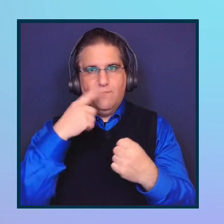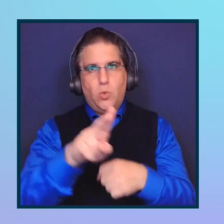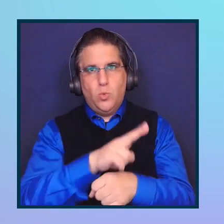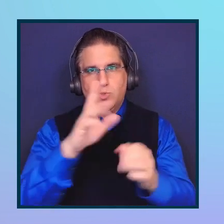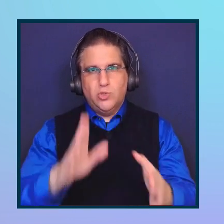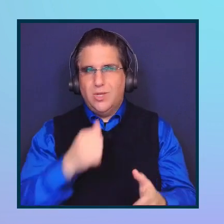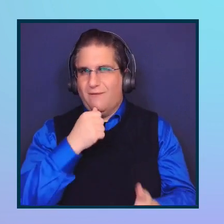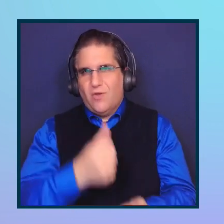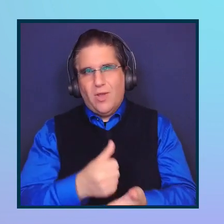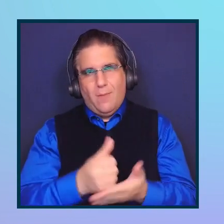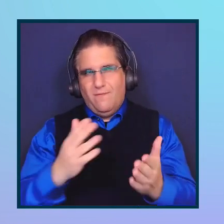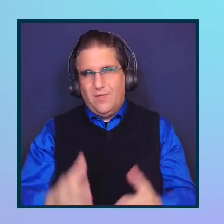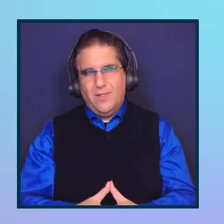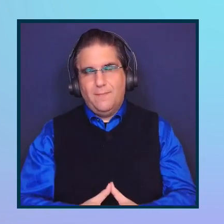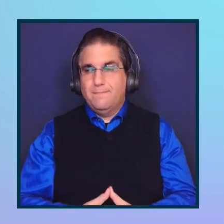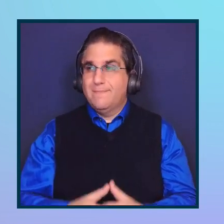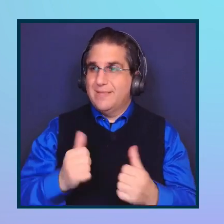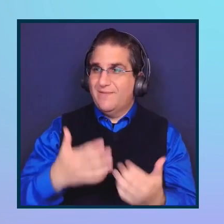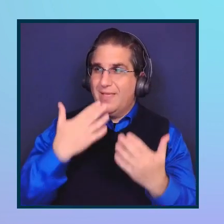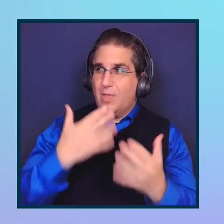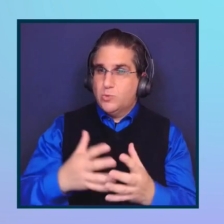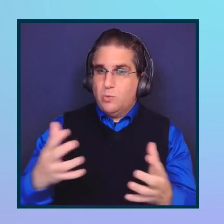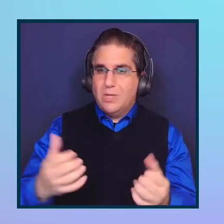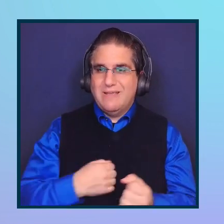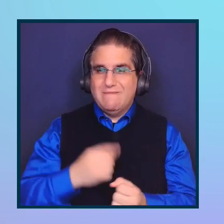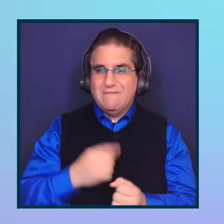Definitely, thank you so much. And I'm gonna grab one more question here.